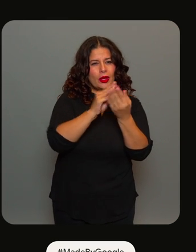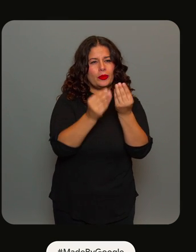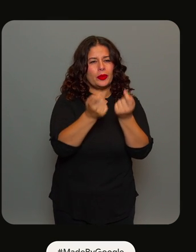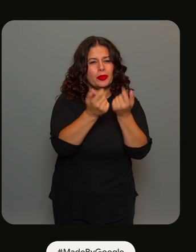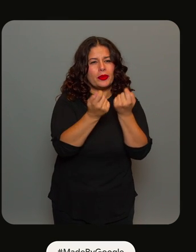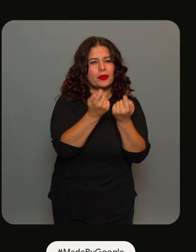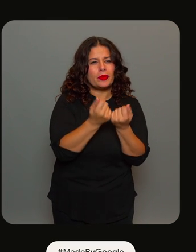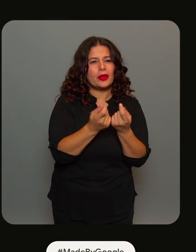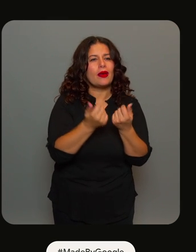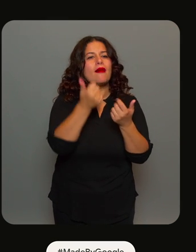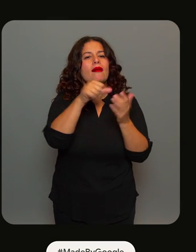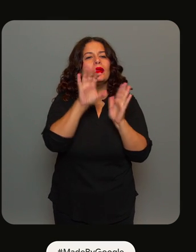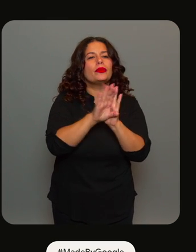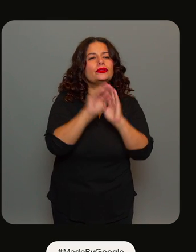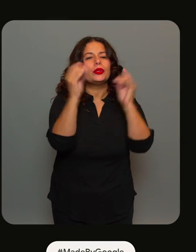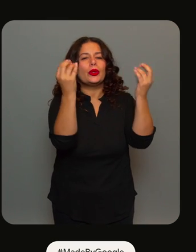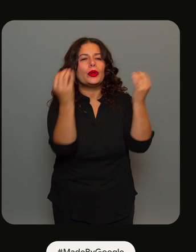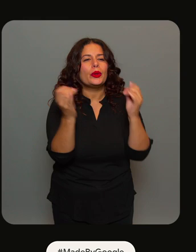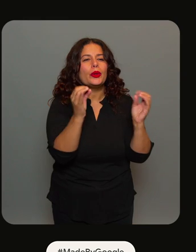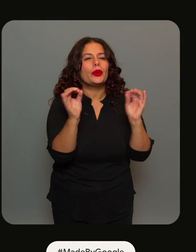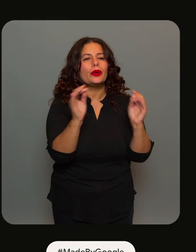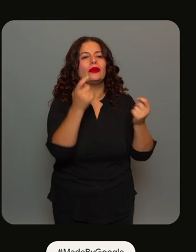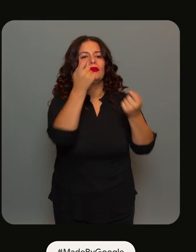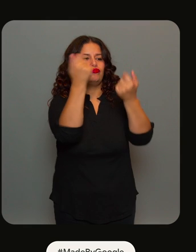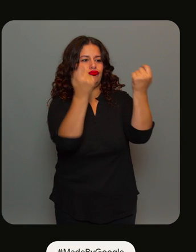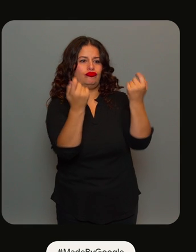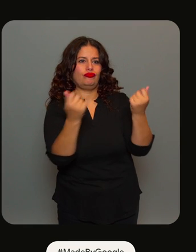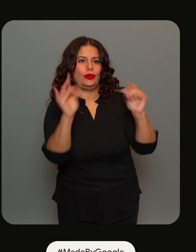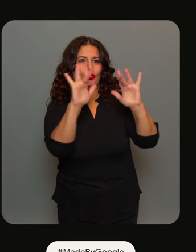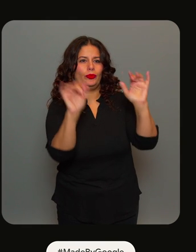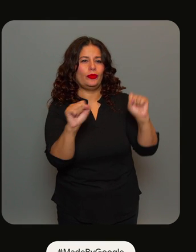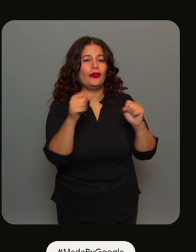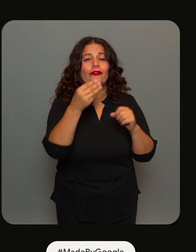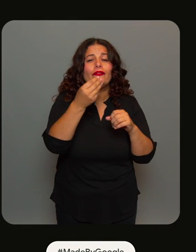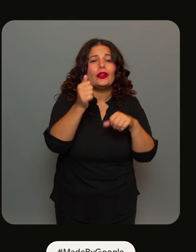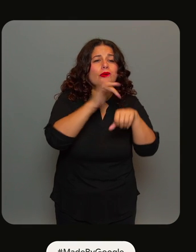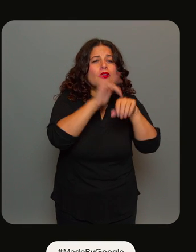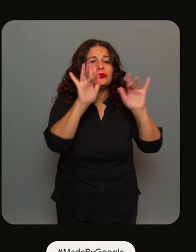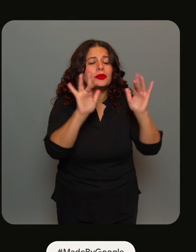remove blur and visual noise from entire images, so now with